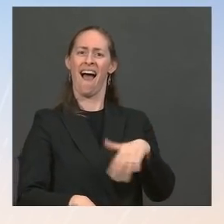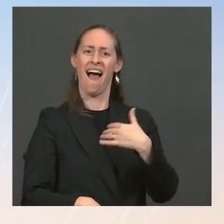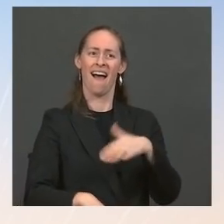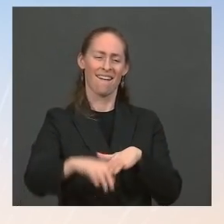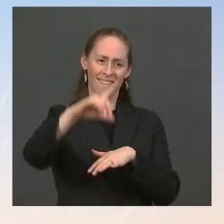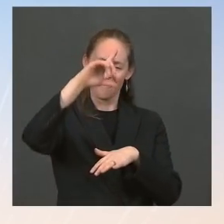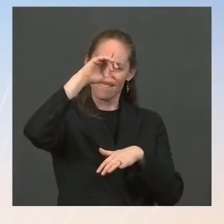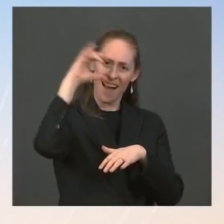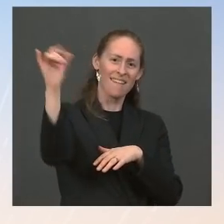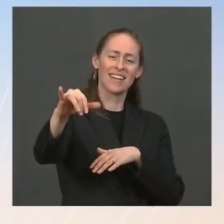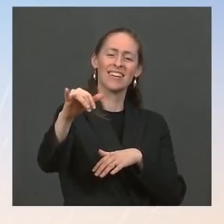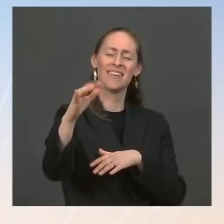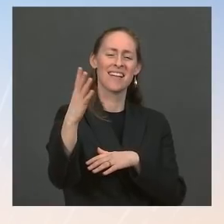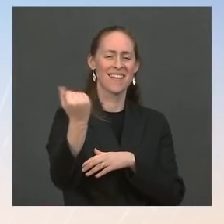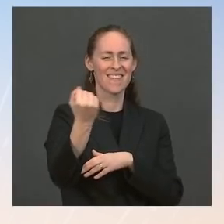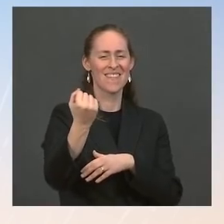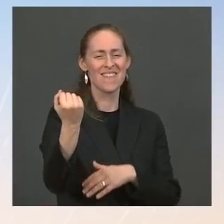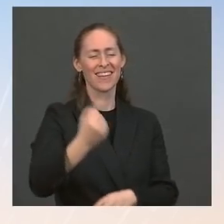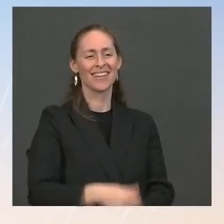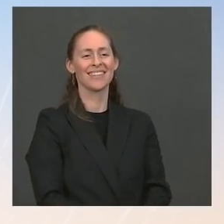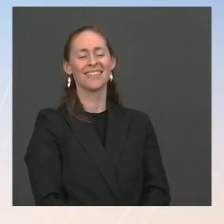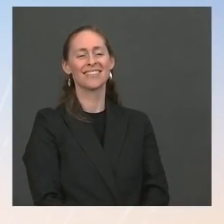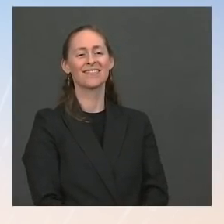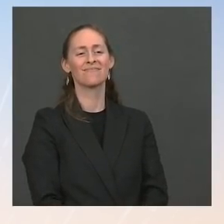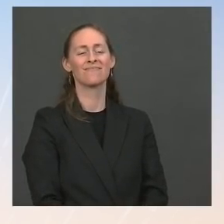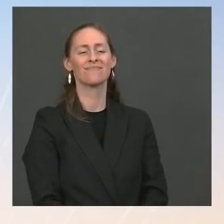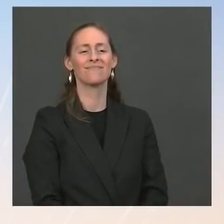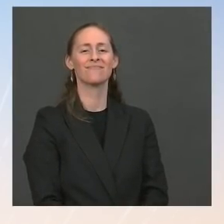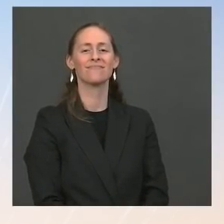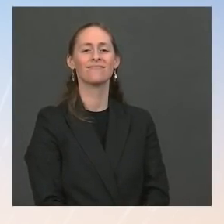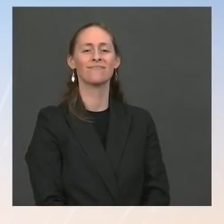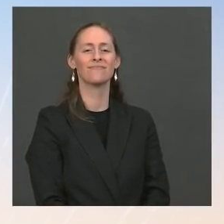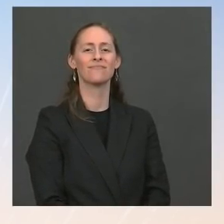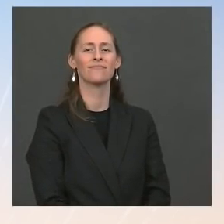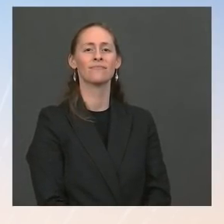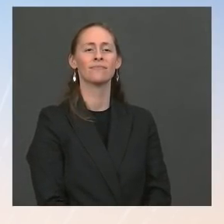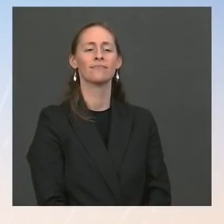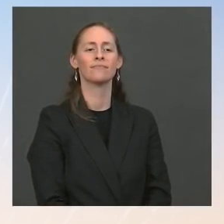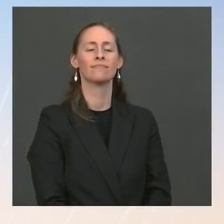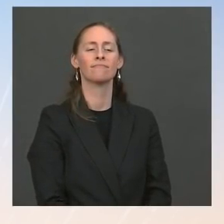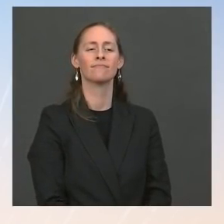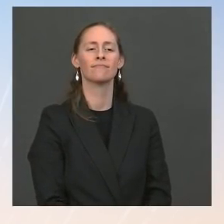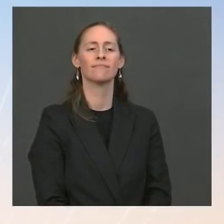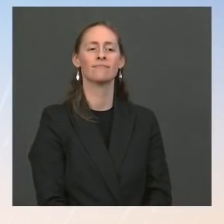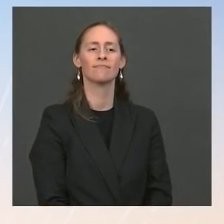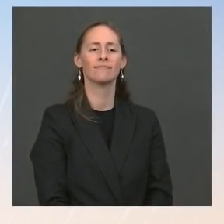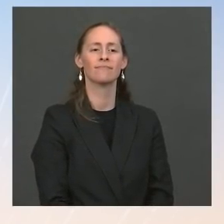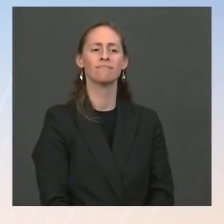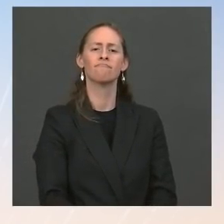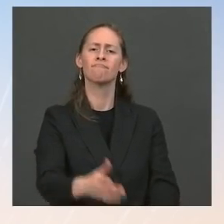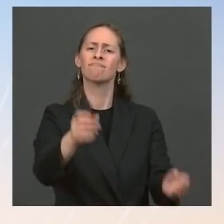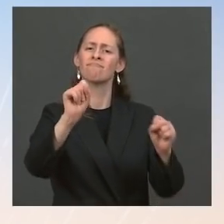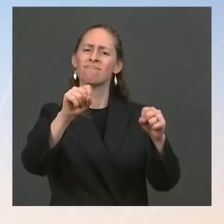The President wants to spend some sustained time out there communicating with the country.